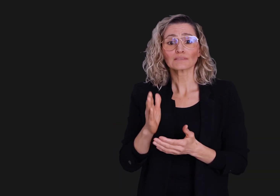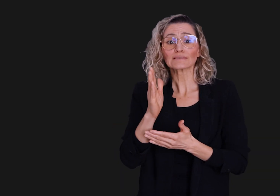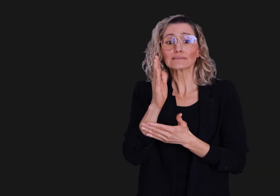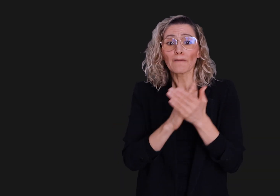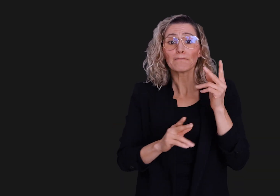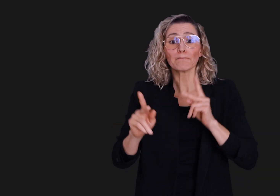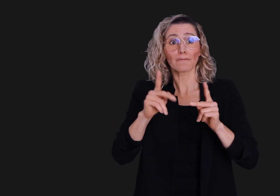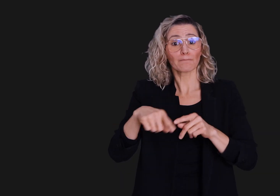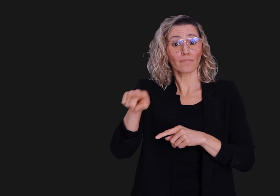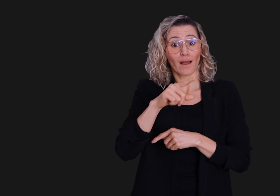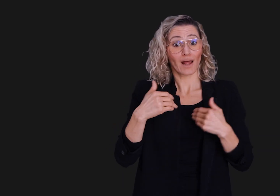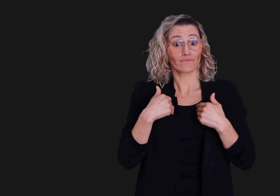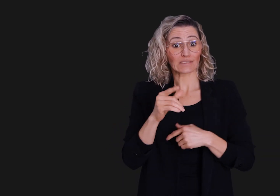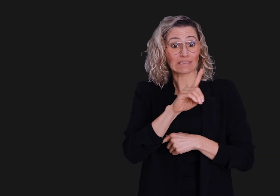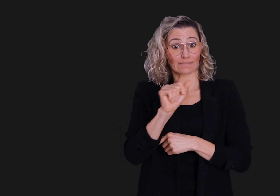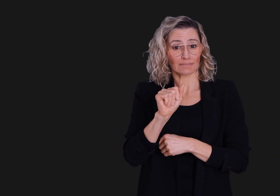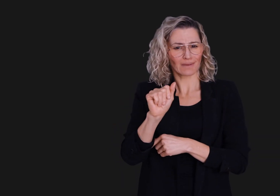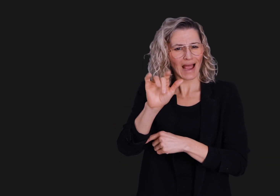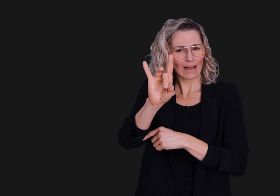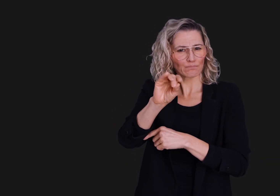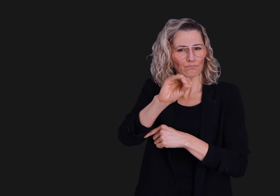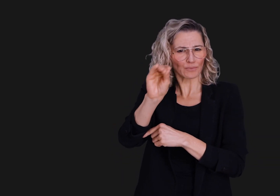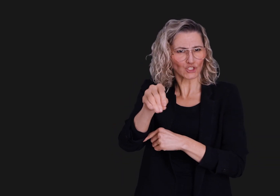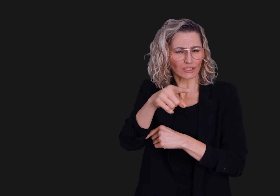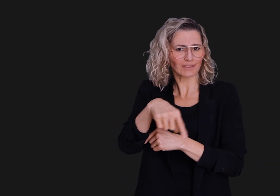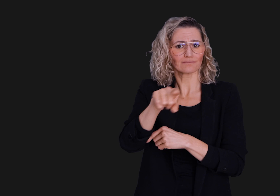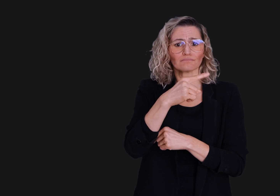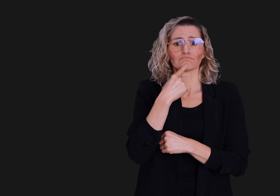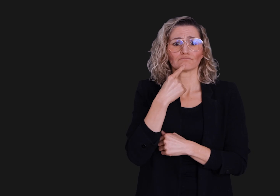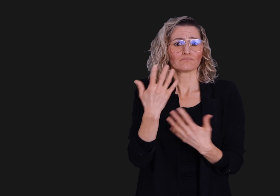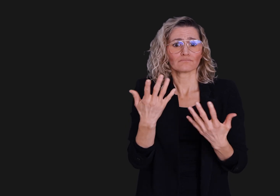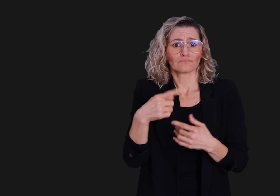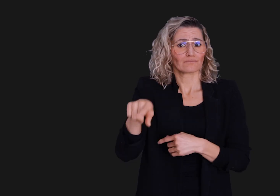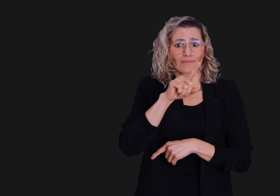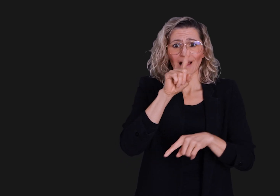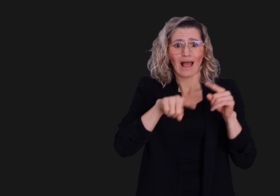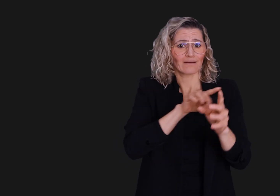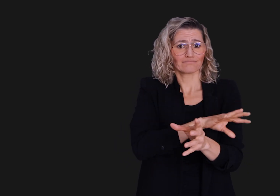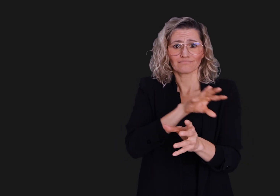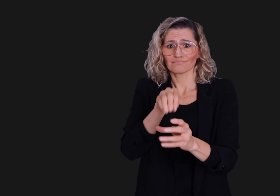Some people with disabilities said they cannot take part